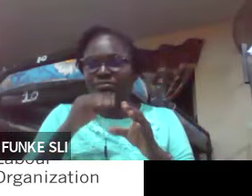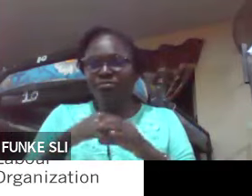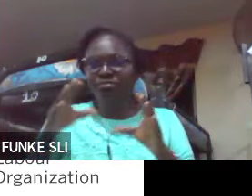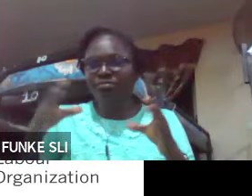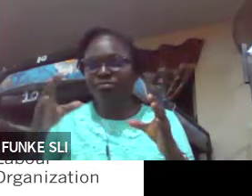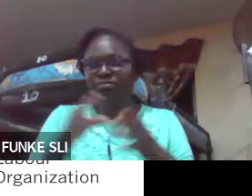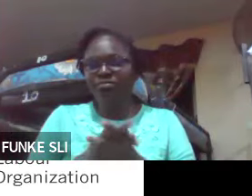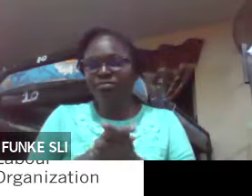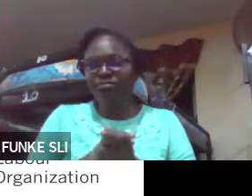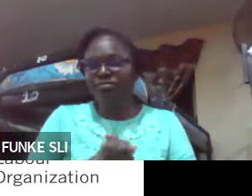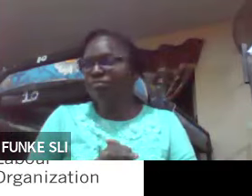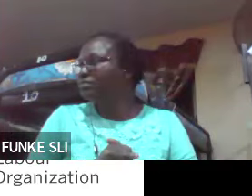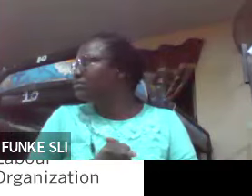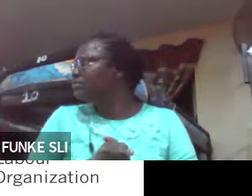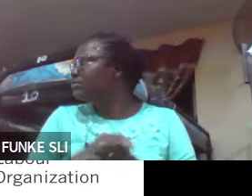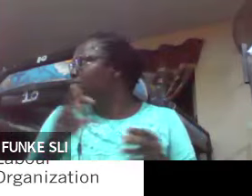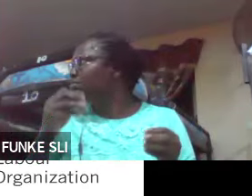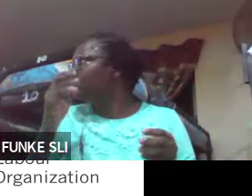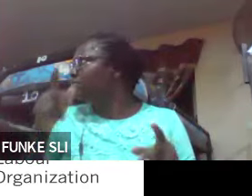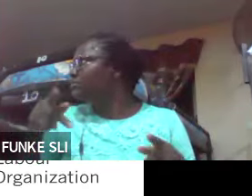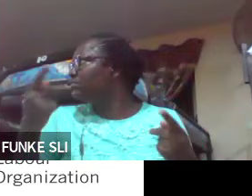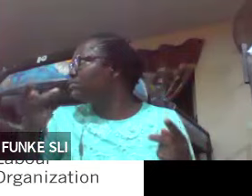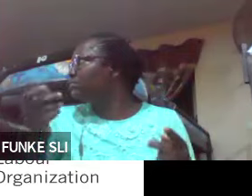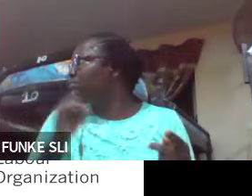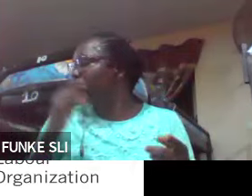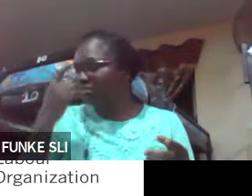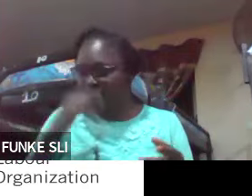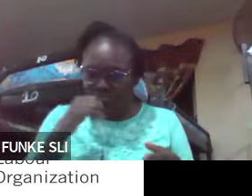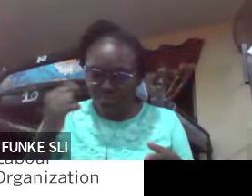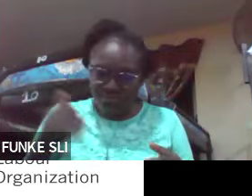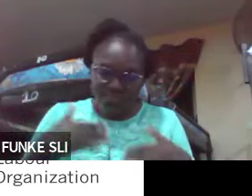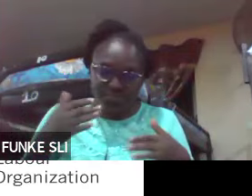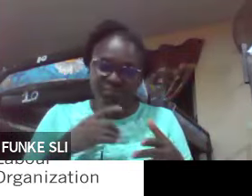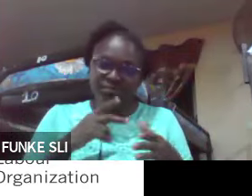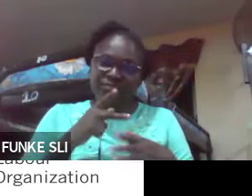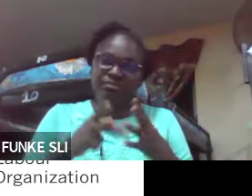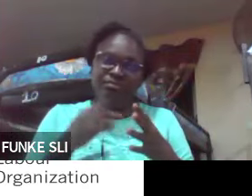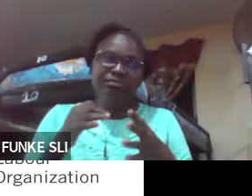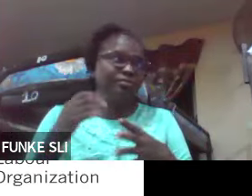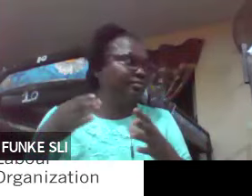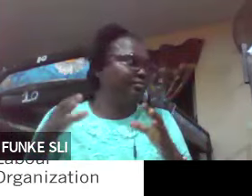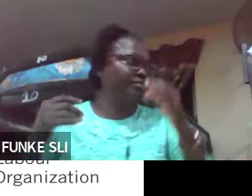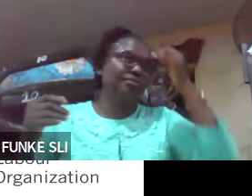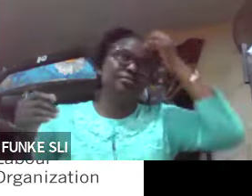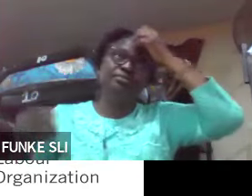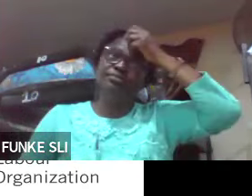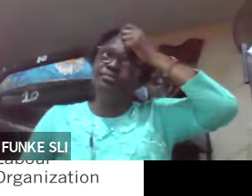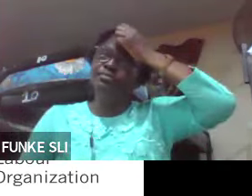Dotun Akinseinde: so materials will be provided. But I think there's nothing as exciting as being part of the class. joy: Okay, sir.